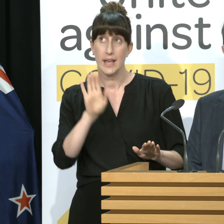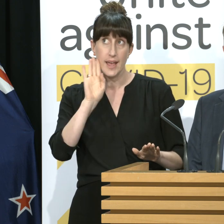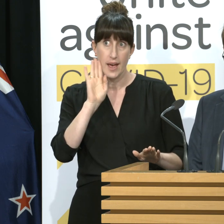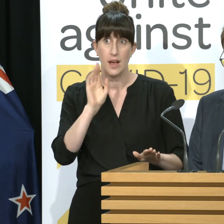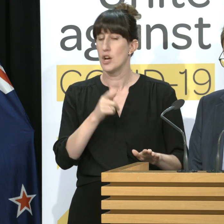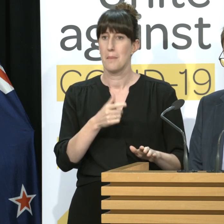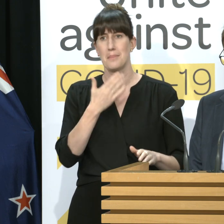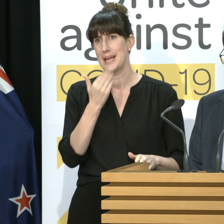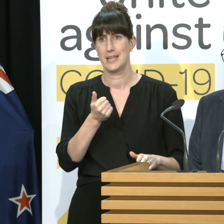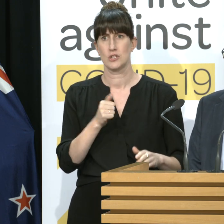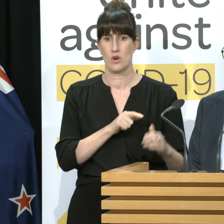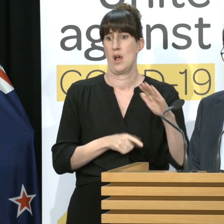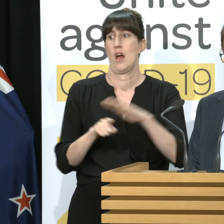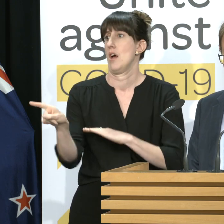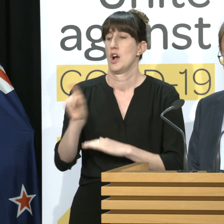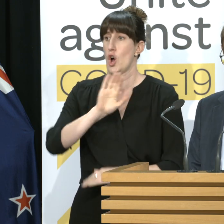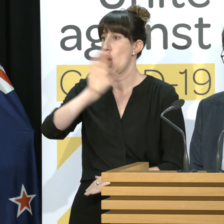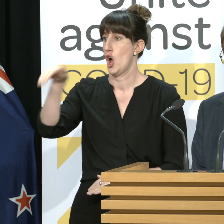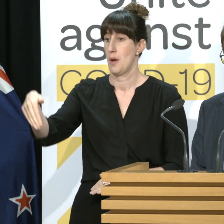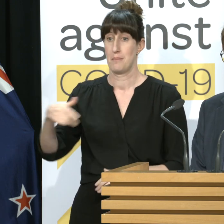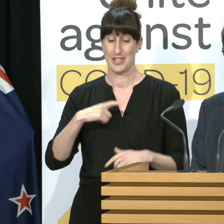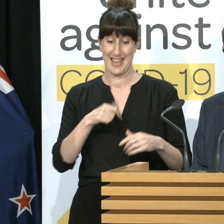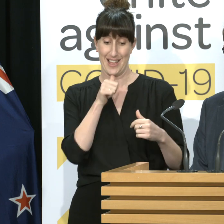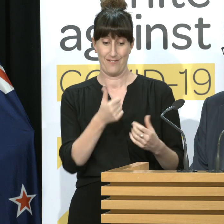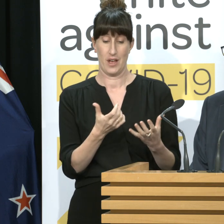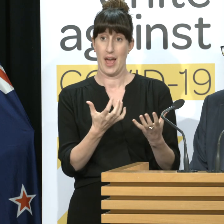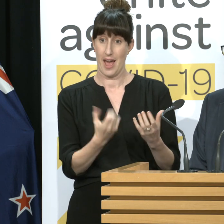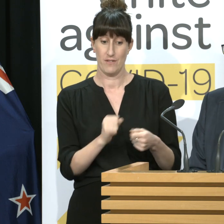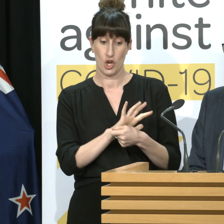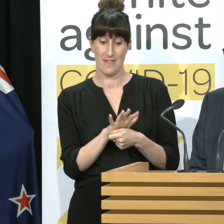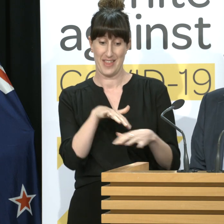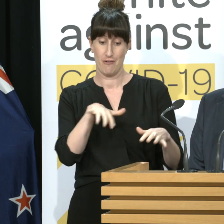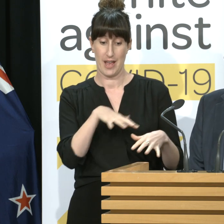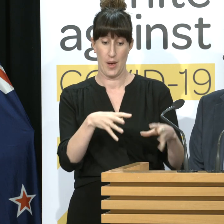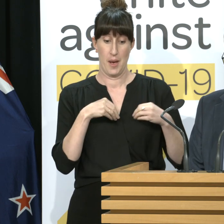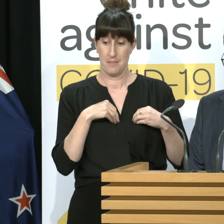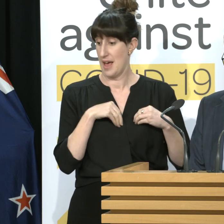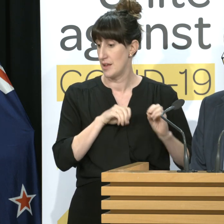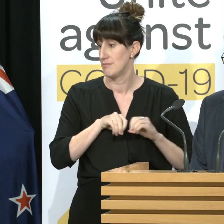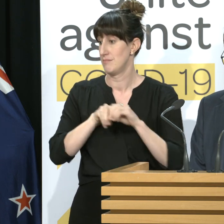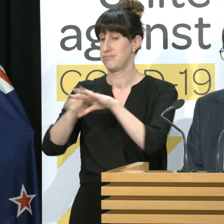people don't rush to get home and potentially take the virus with them. The health sector itself is well-prepared